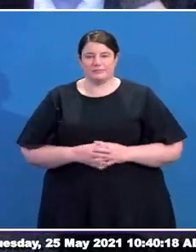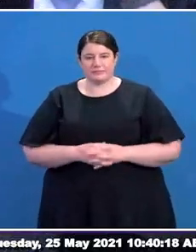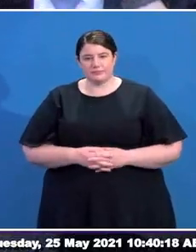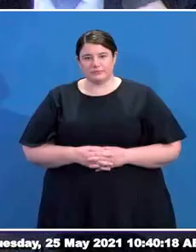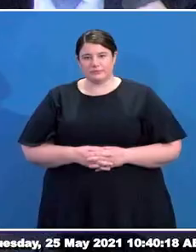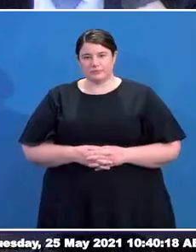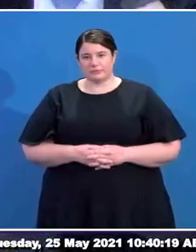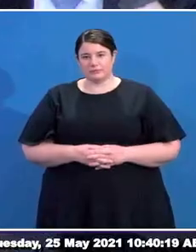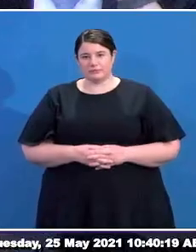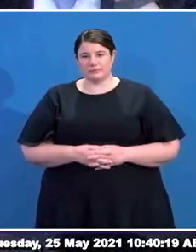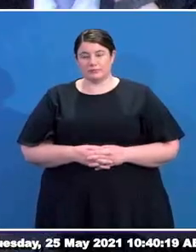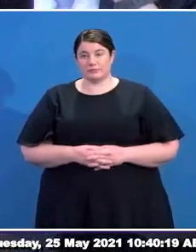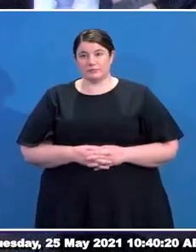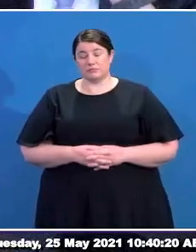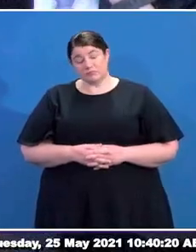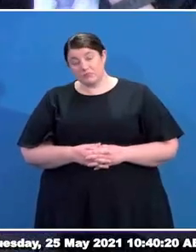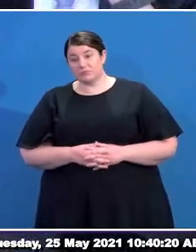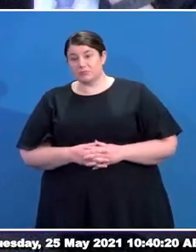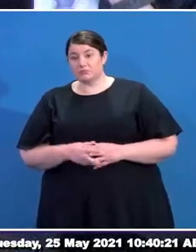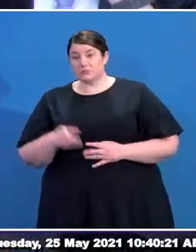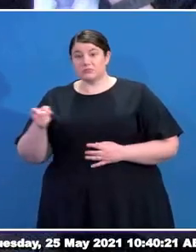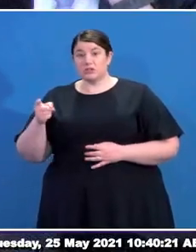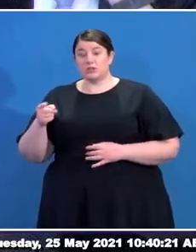I believe, I mean, she did get to see her.